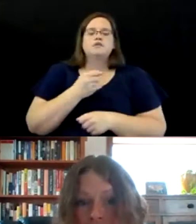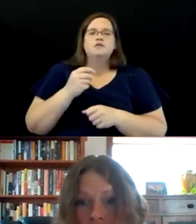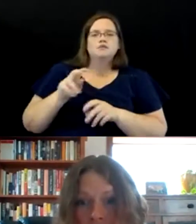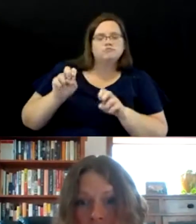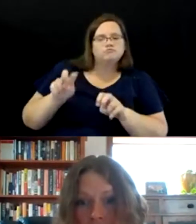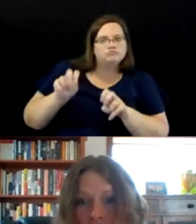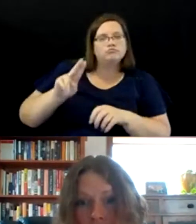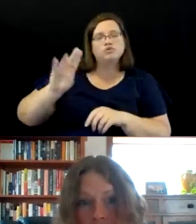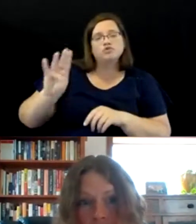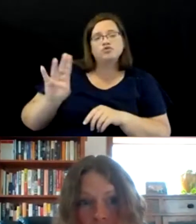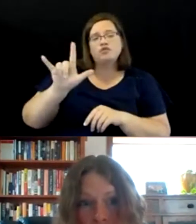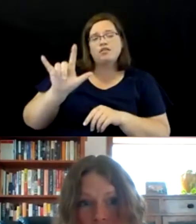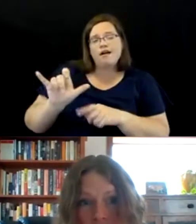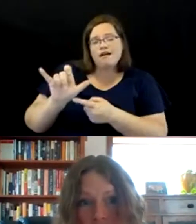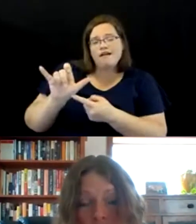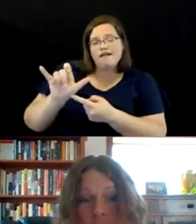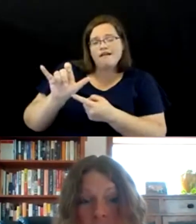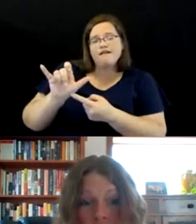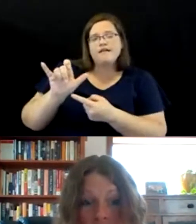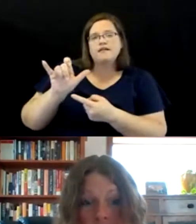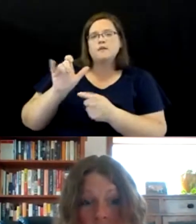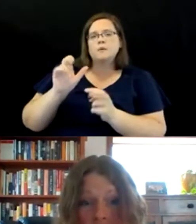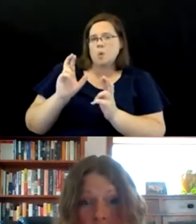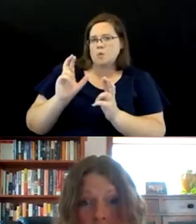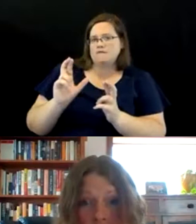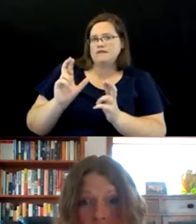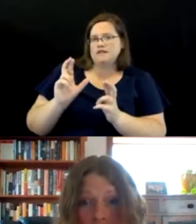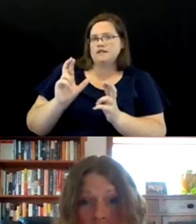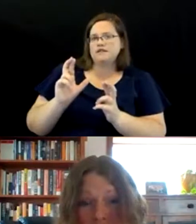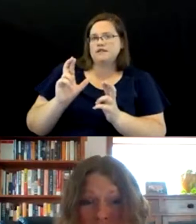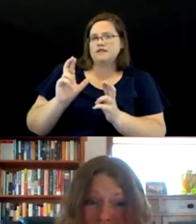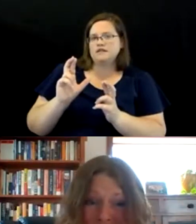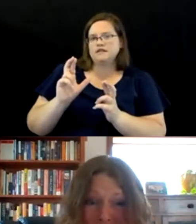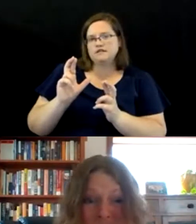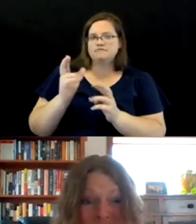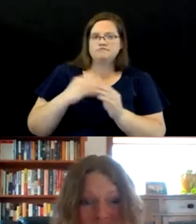as the date in which hopefully we'll be kind of more back to normal